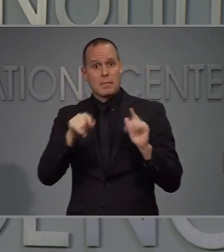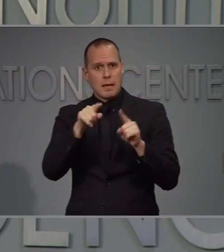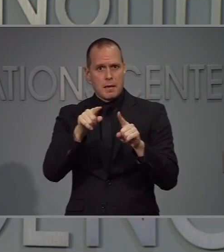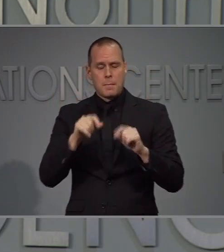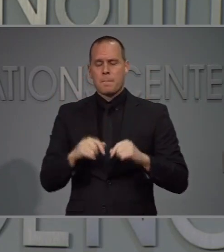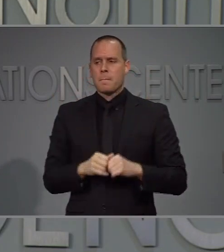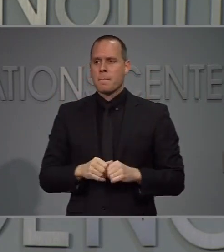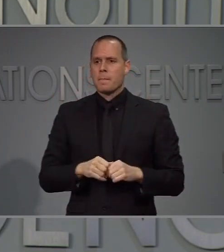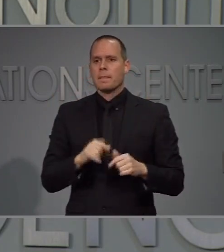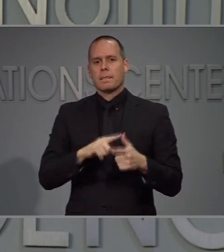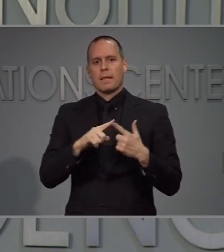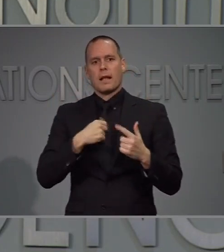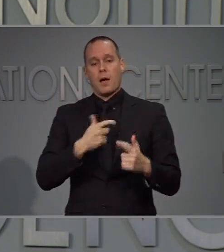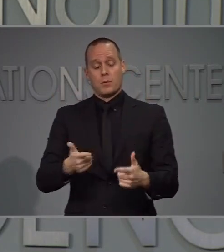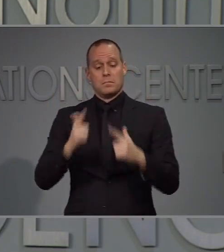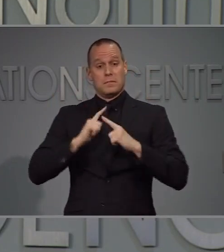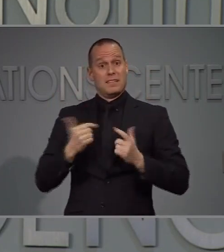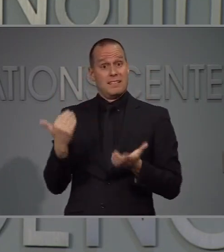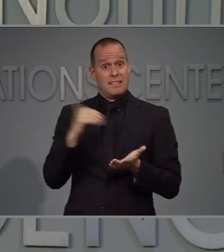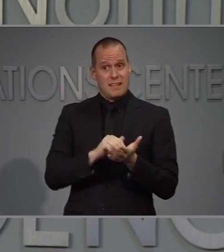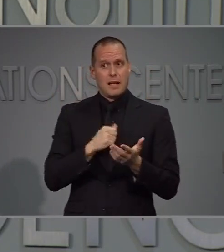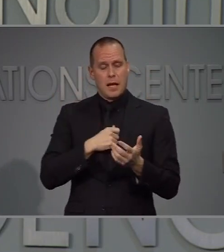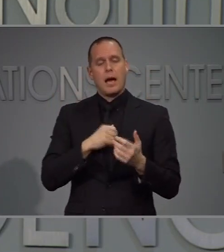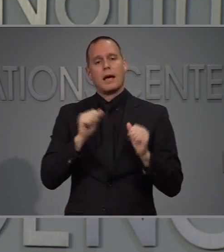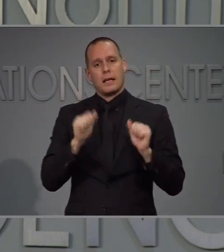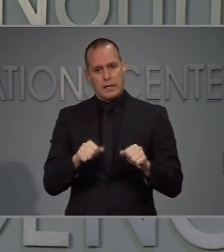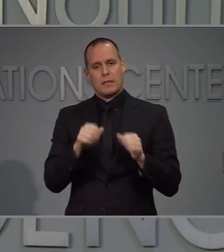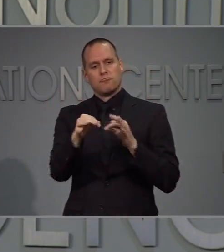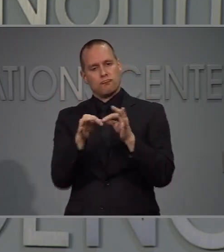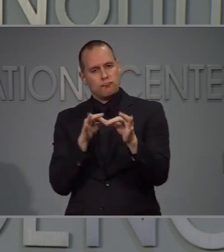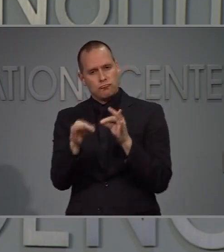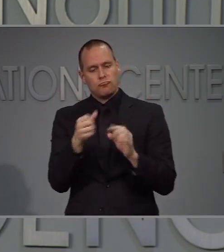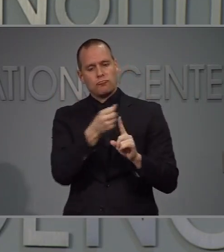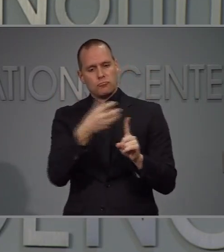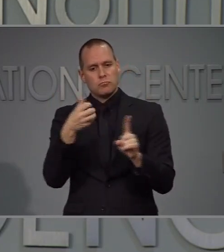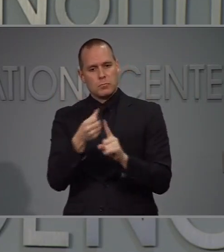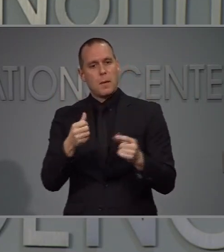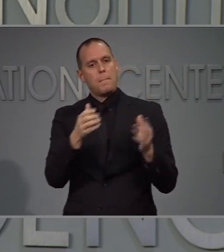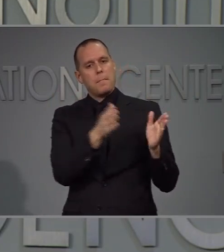TESTING. TRACING AND TRENDS THAT WE ARE LOOKING AT. AND